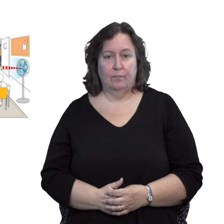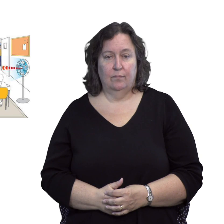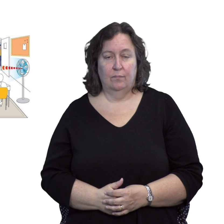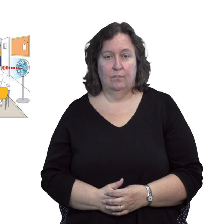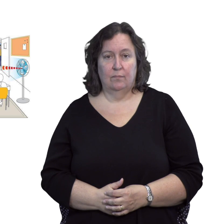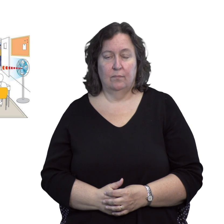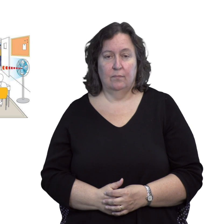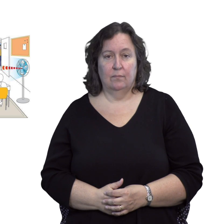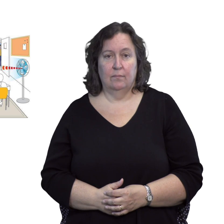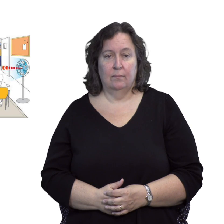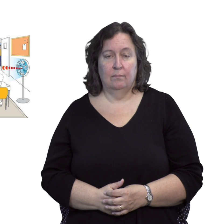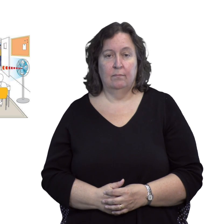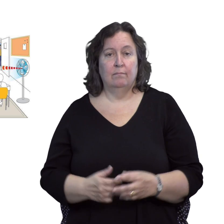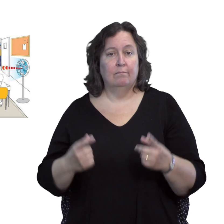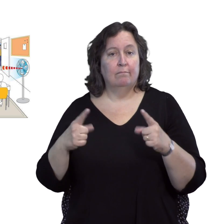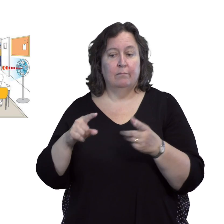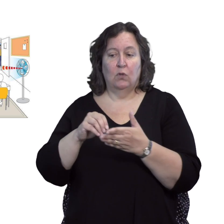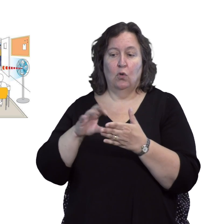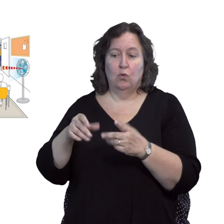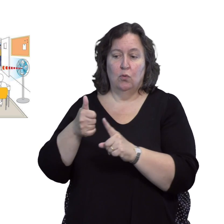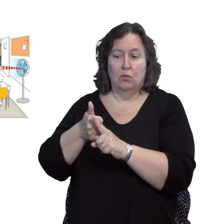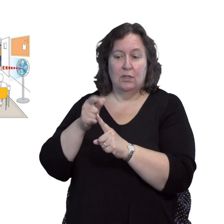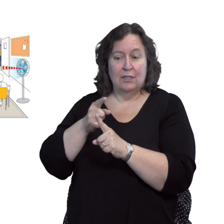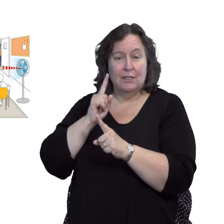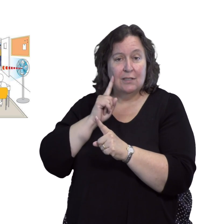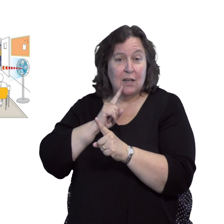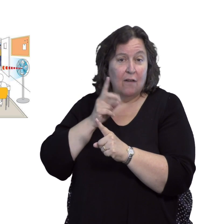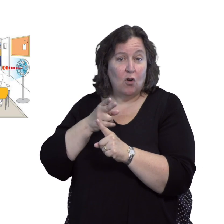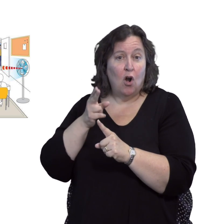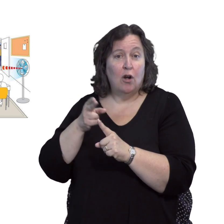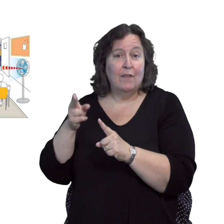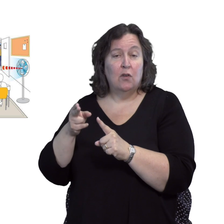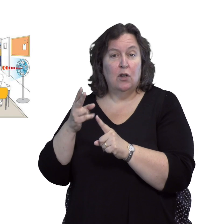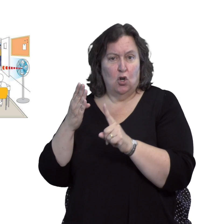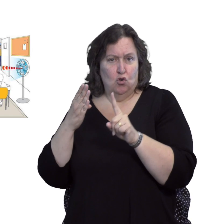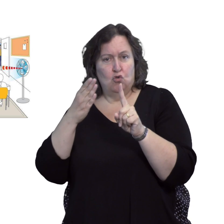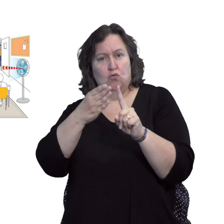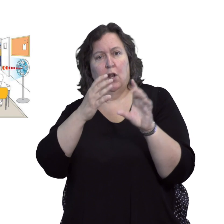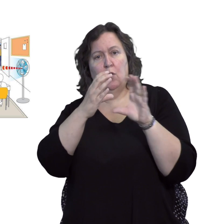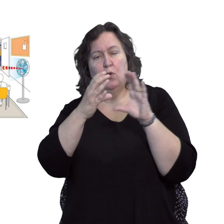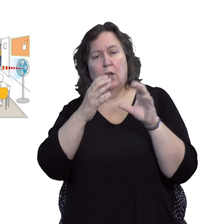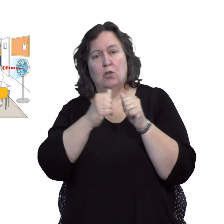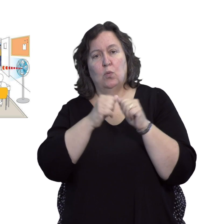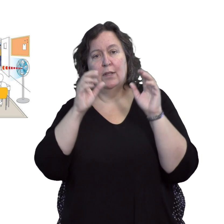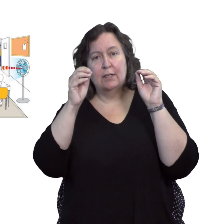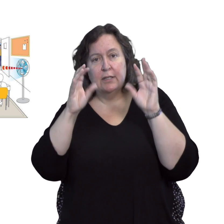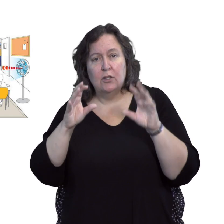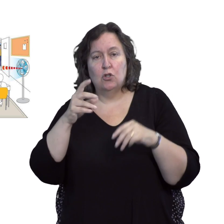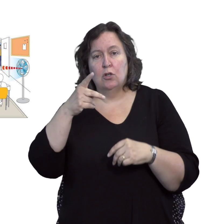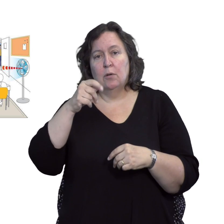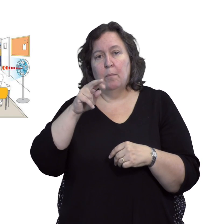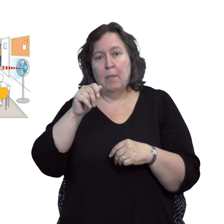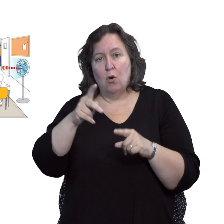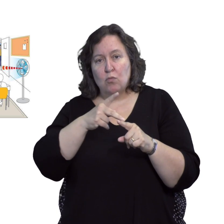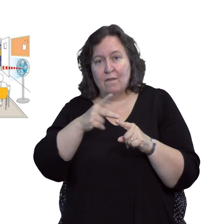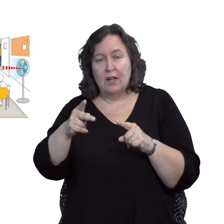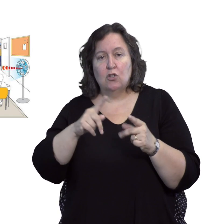When a student is deaf or hard of hearing, direct communication with teachers, paraprofessionals and other students are affected.